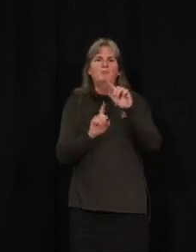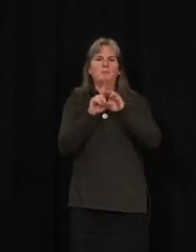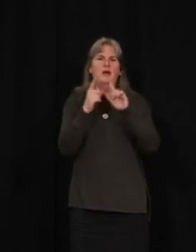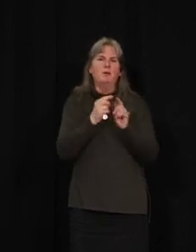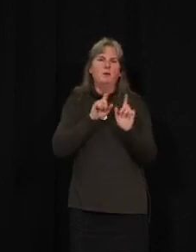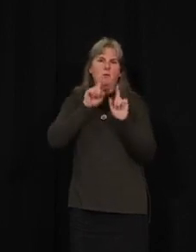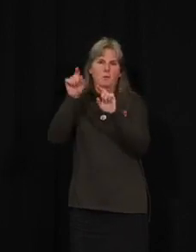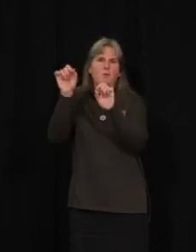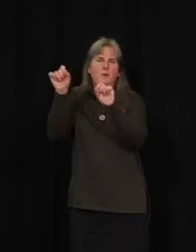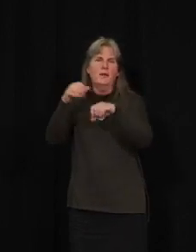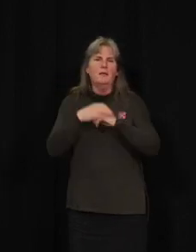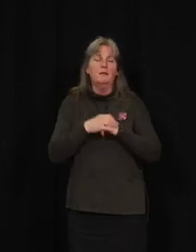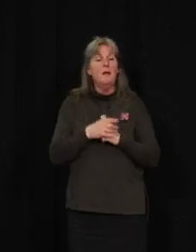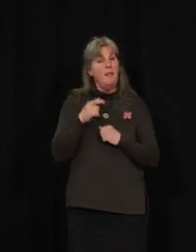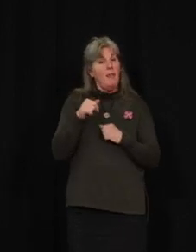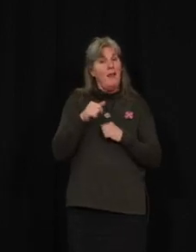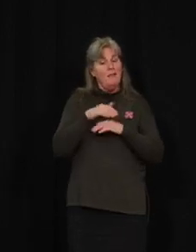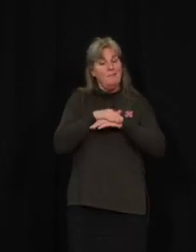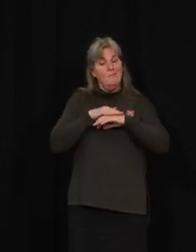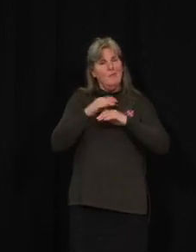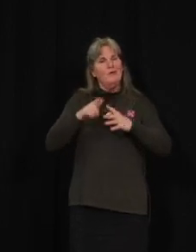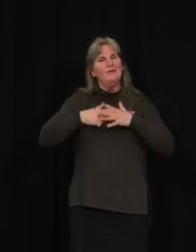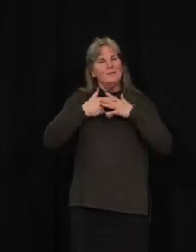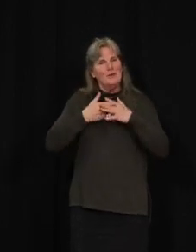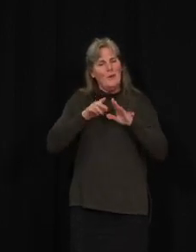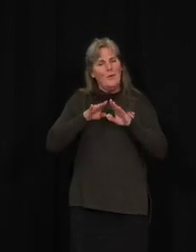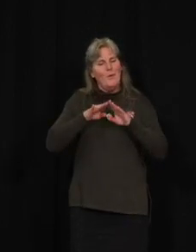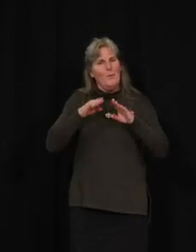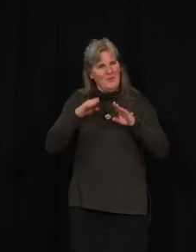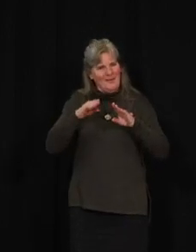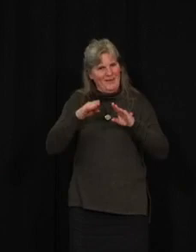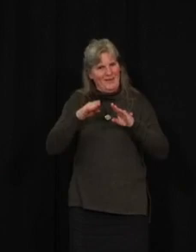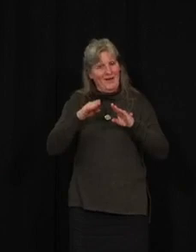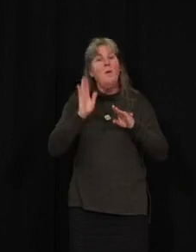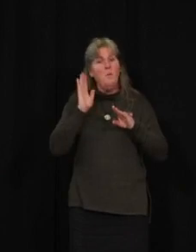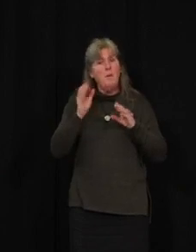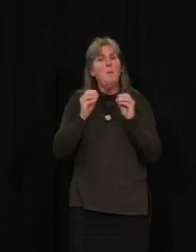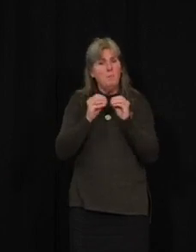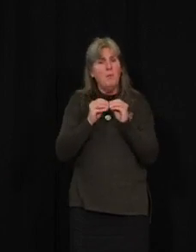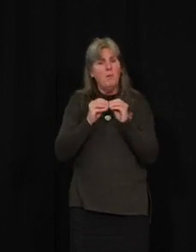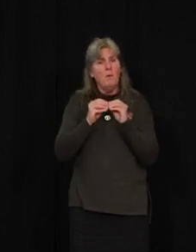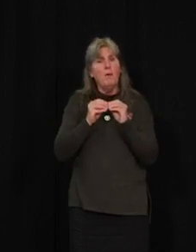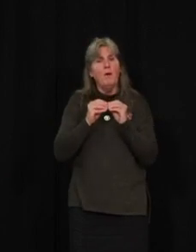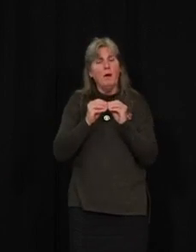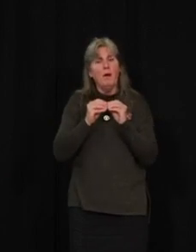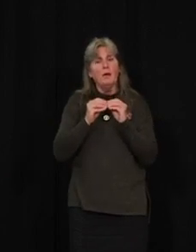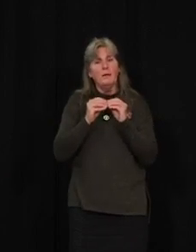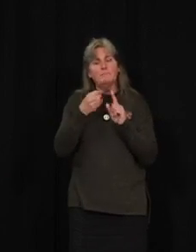reopening, and we will have more to say on this as we get closer to Yukon's plan for reopening